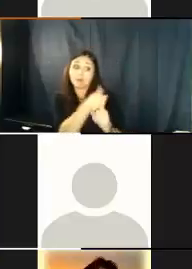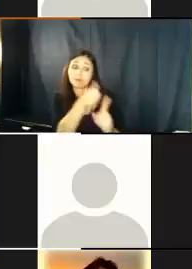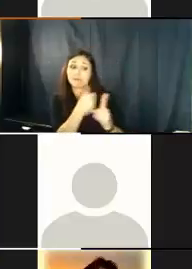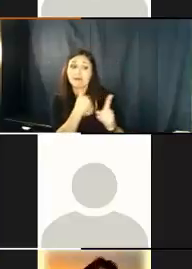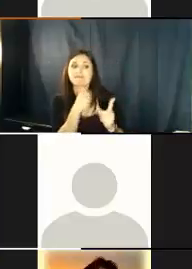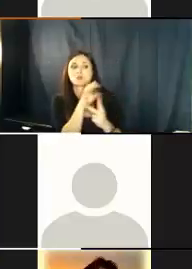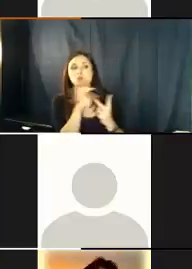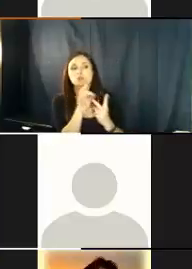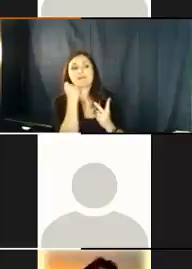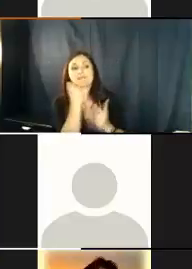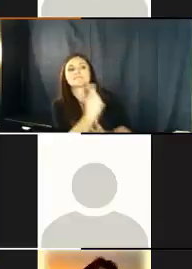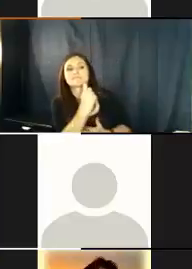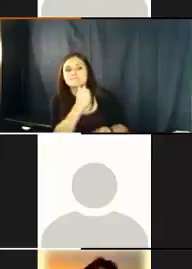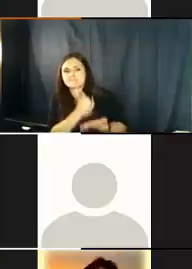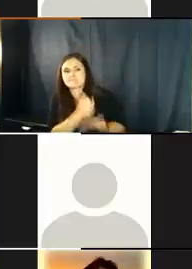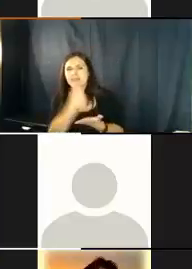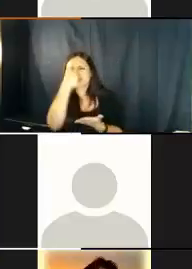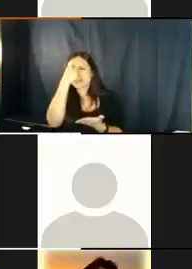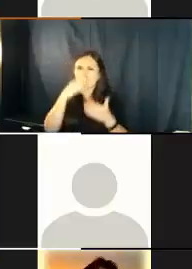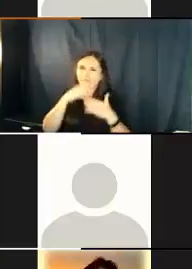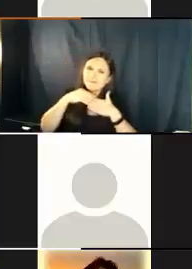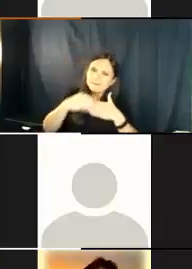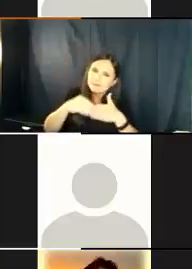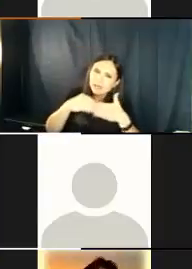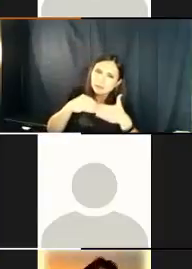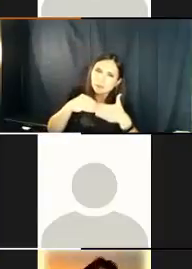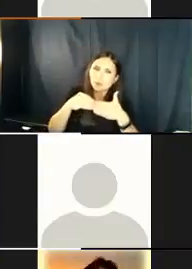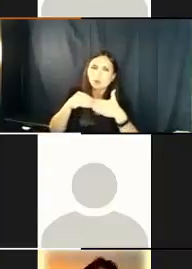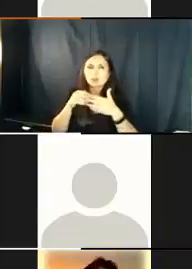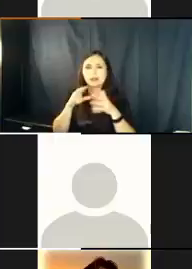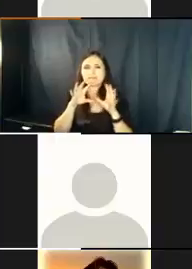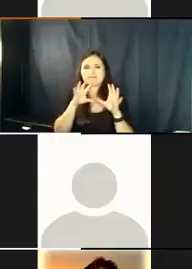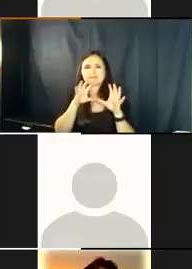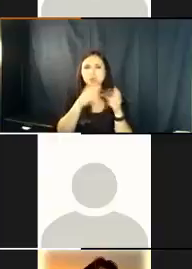And so you might think about flexible course sequencing where in a professional development